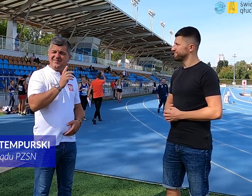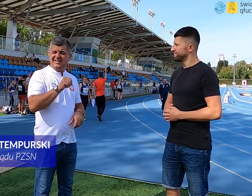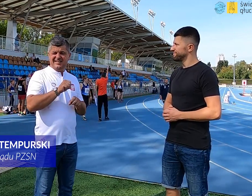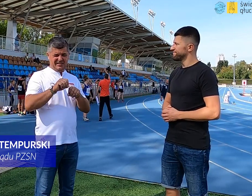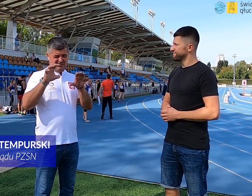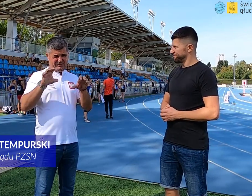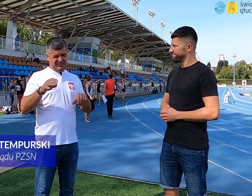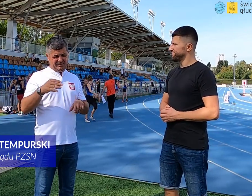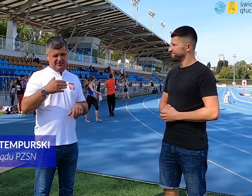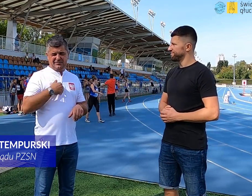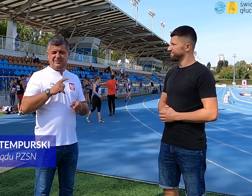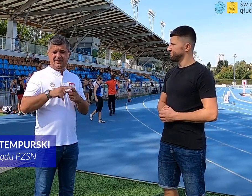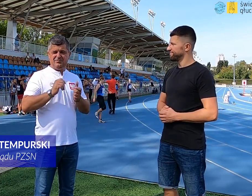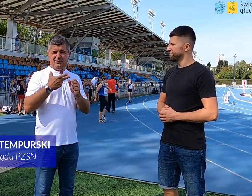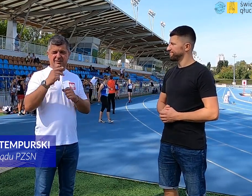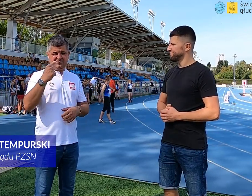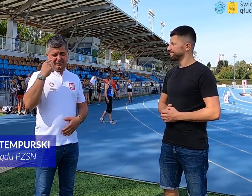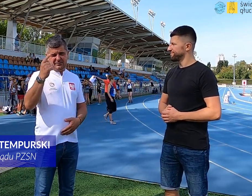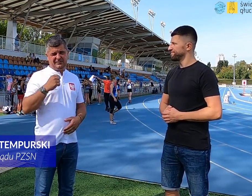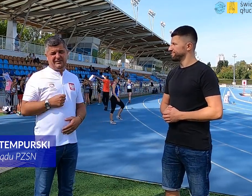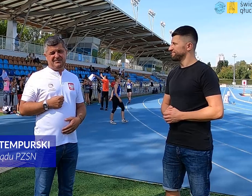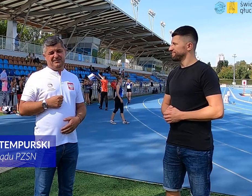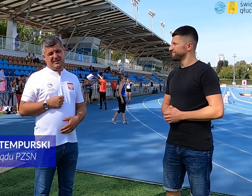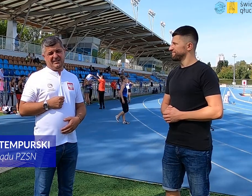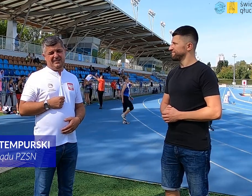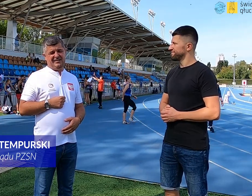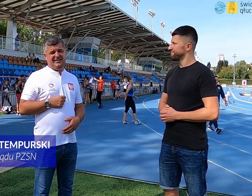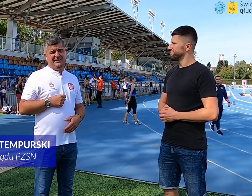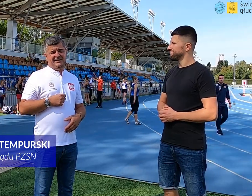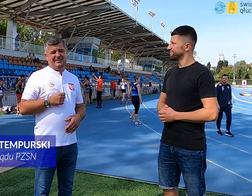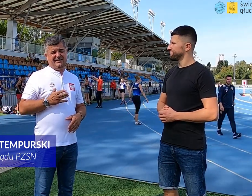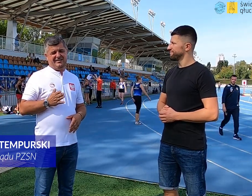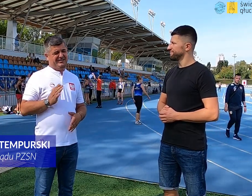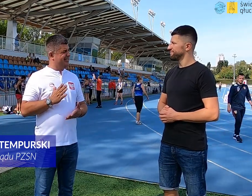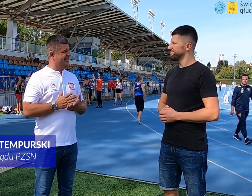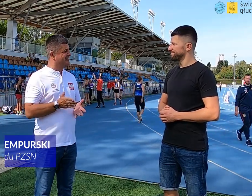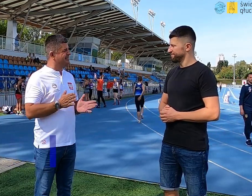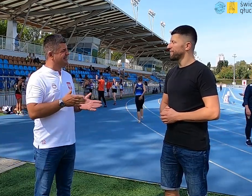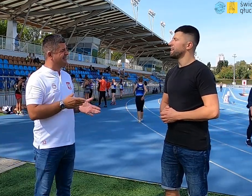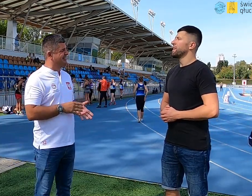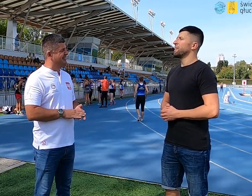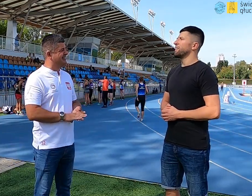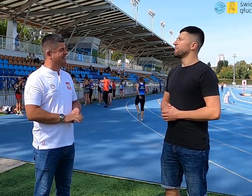I am the president of the Polish Deaf Sports Association.